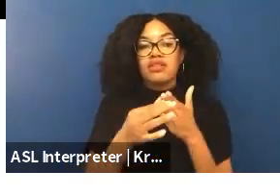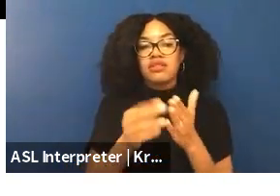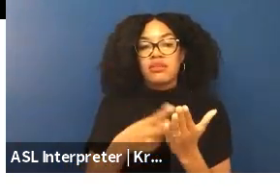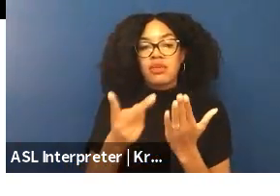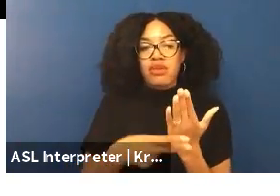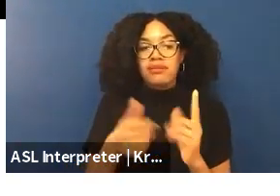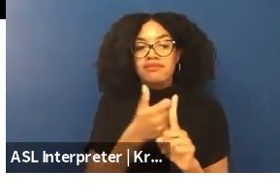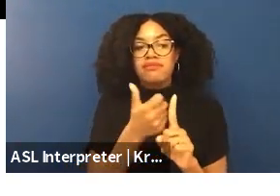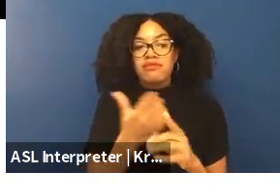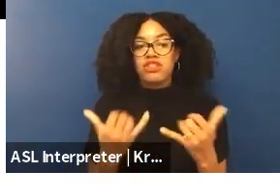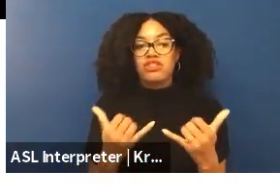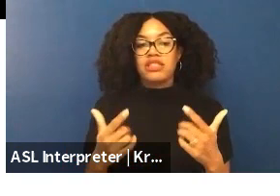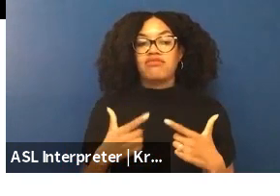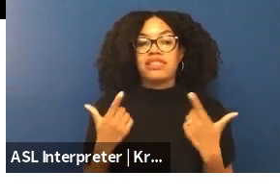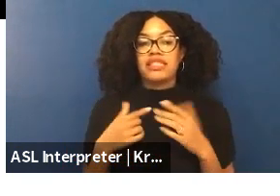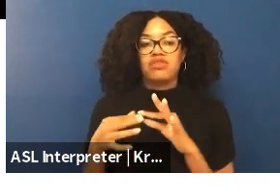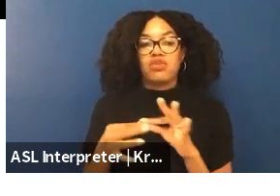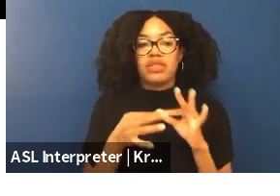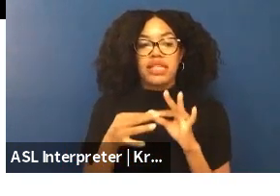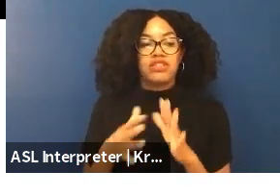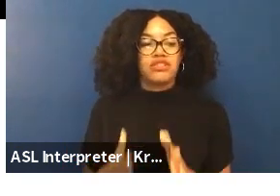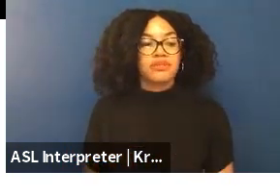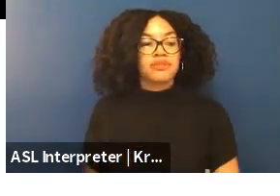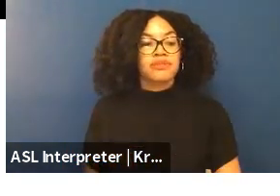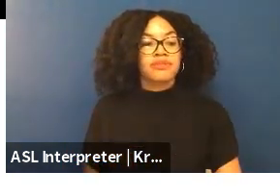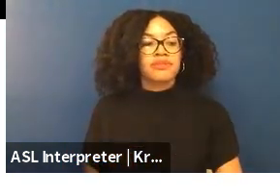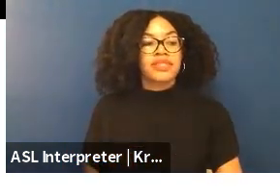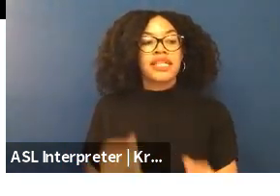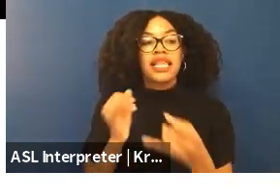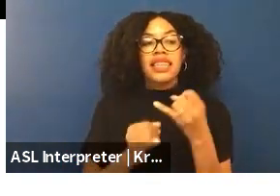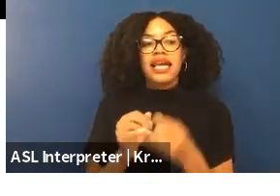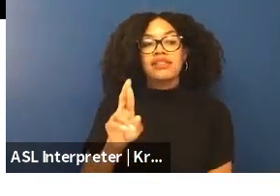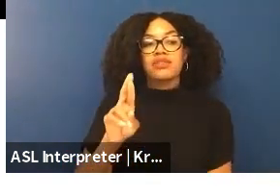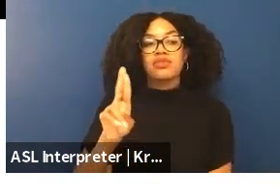And finally Ruth Hwang is the Learning Assistance Specialist for the CARE Learning